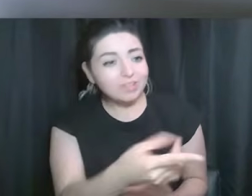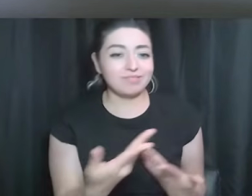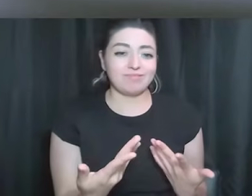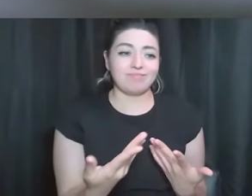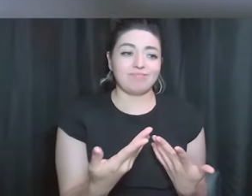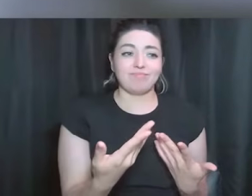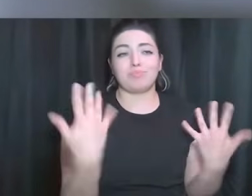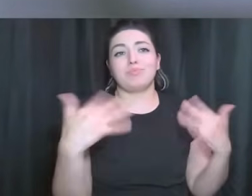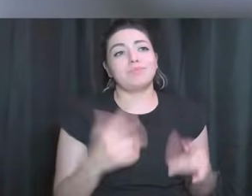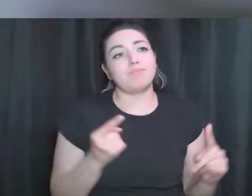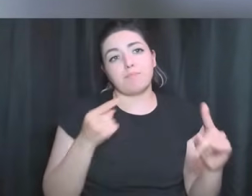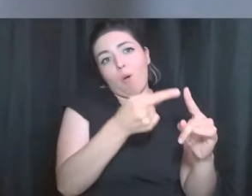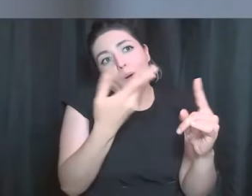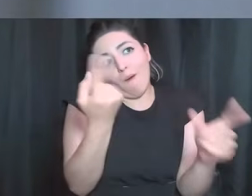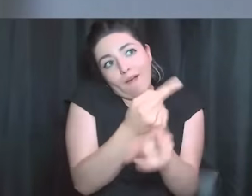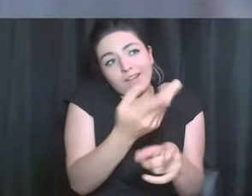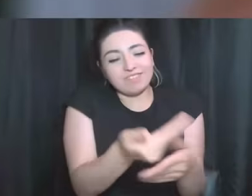even if I were human. Yeah...